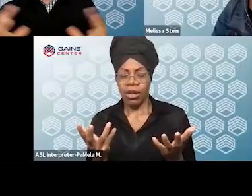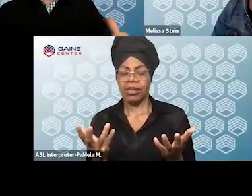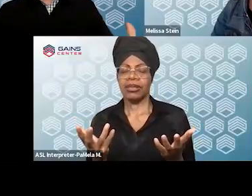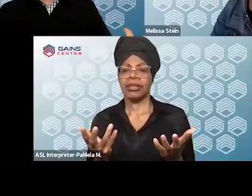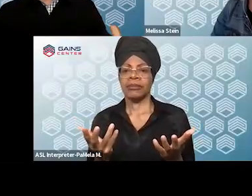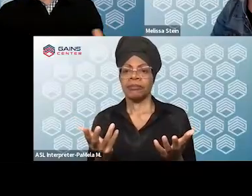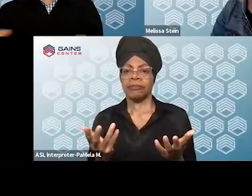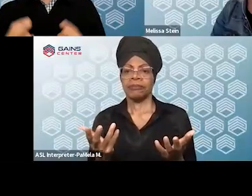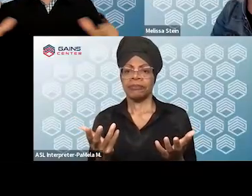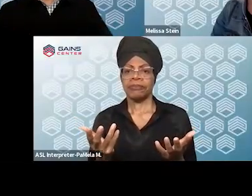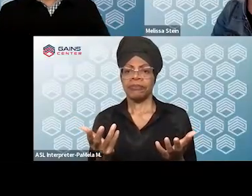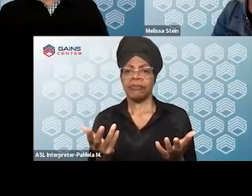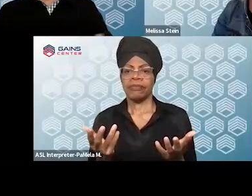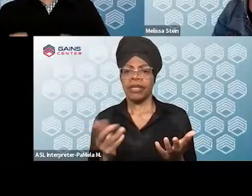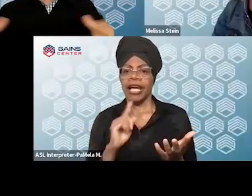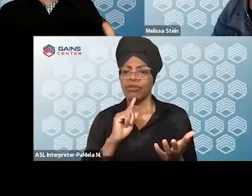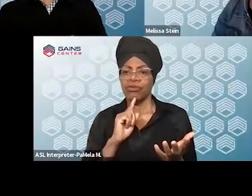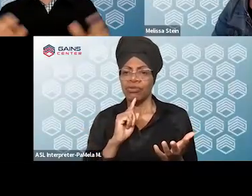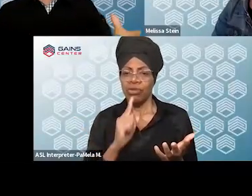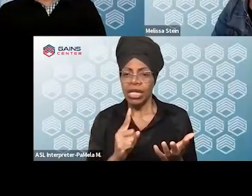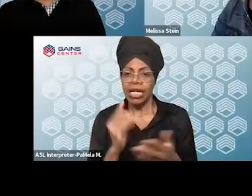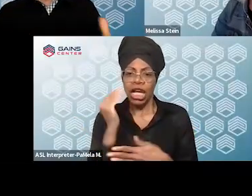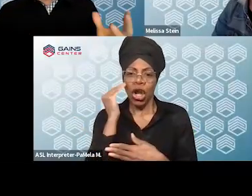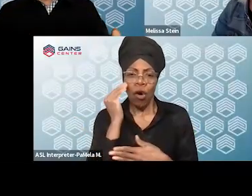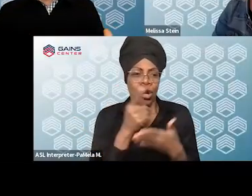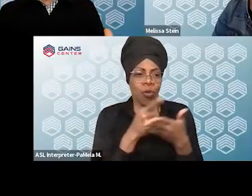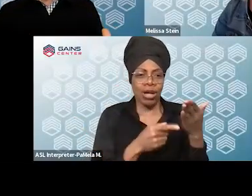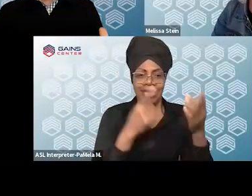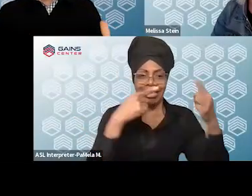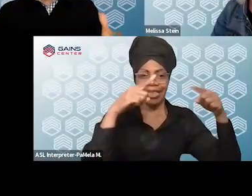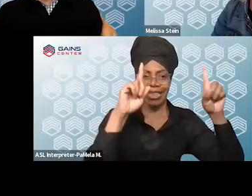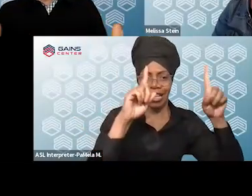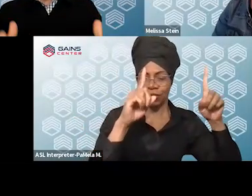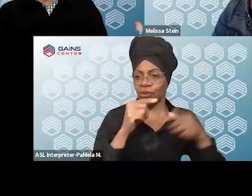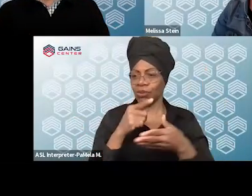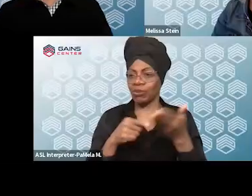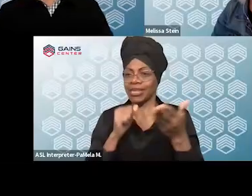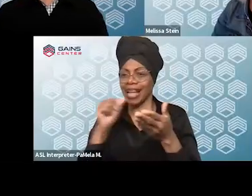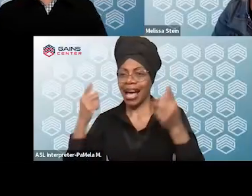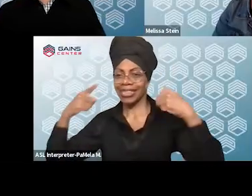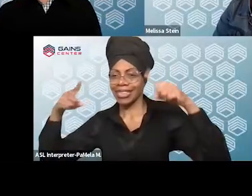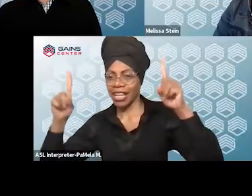in being on the cutting edge of what works and what doesn't work with people that are in these programs,